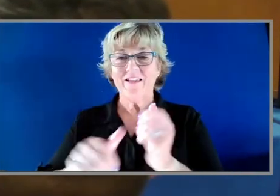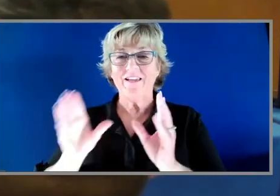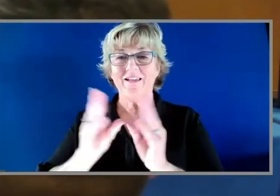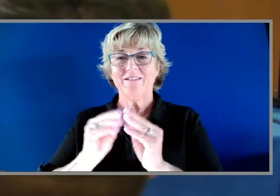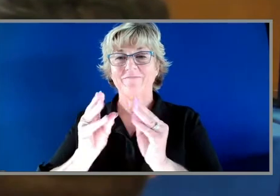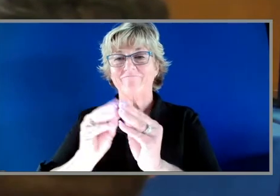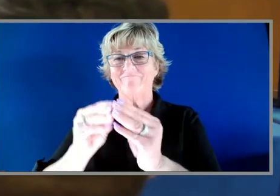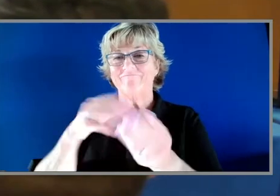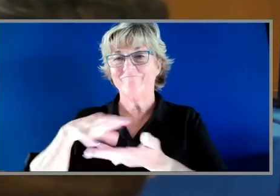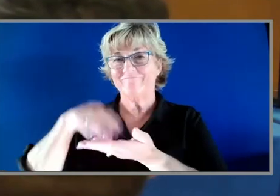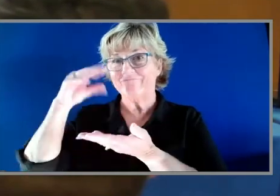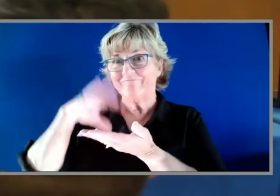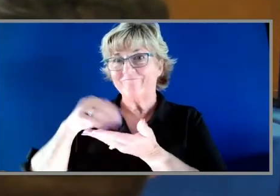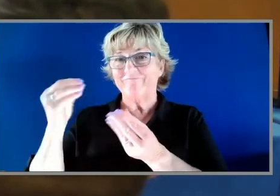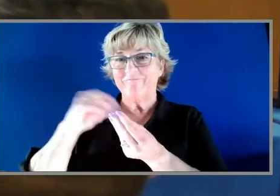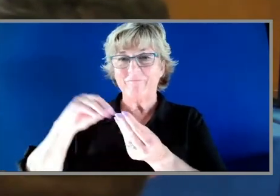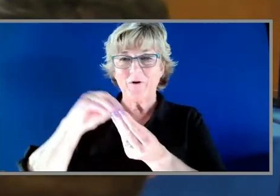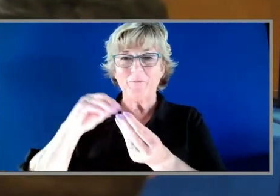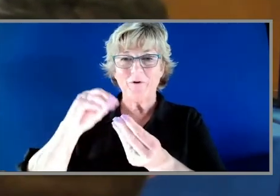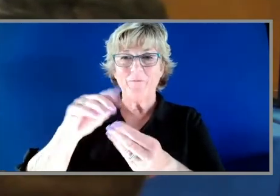Studio: I tell you that each meeting I learned more and more about our Community so it's been really beneficial.